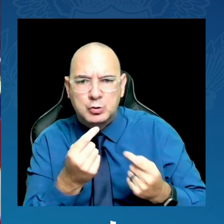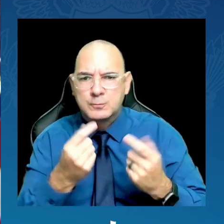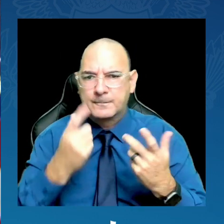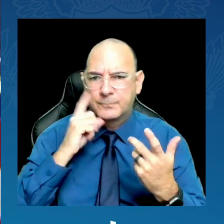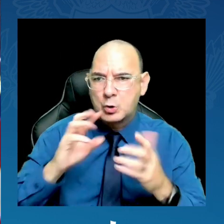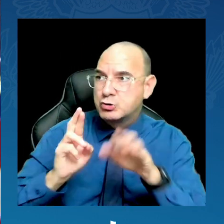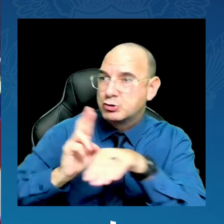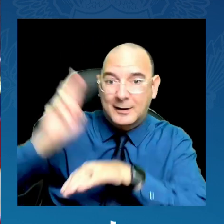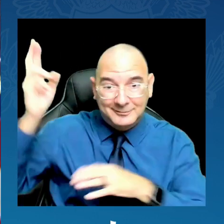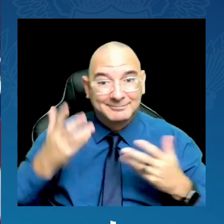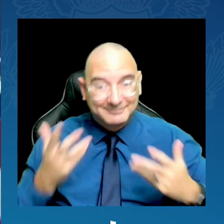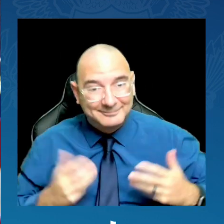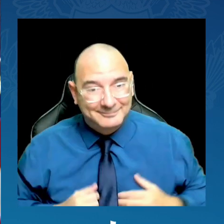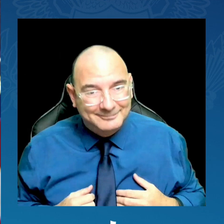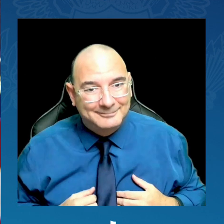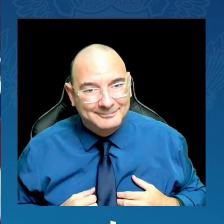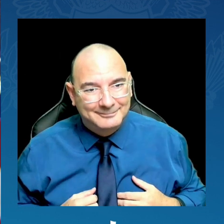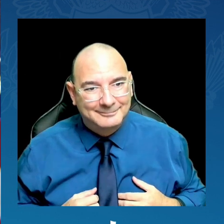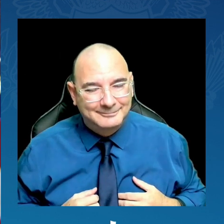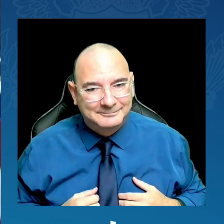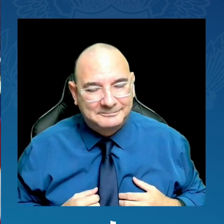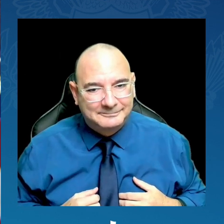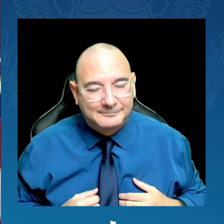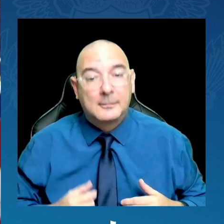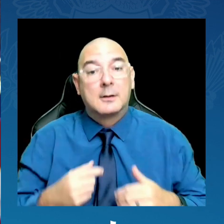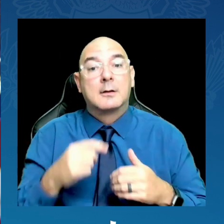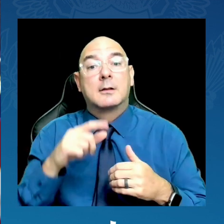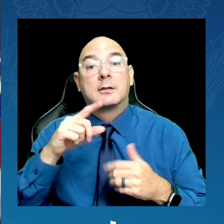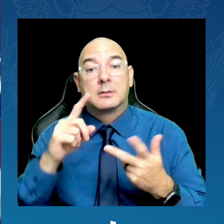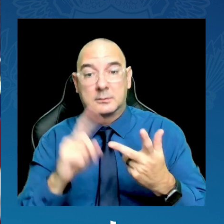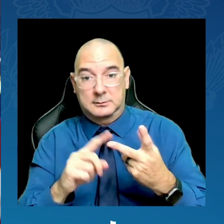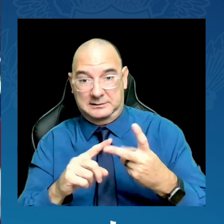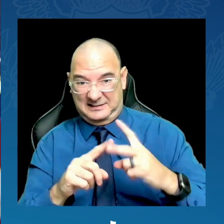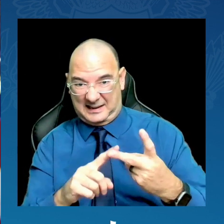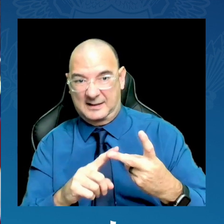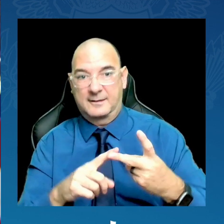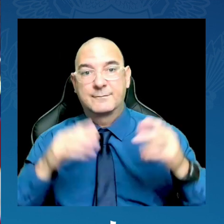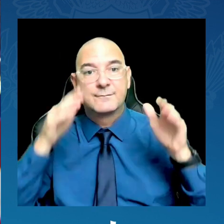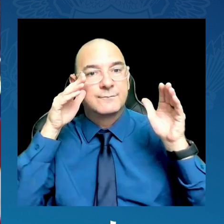So that brings me to our second area of focus, and a focus of our meeting for today as well,